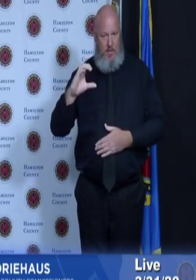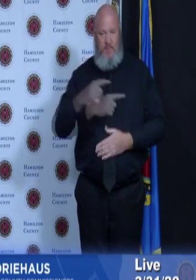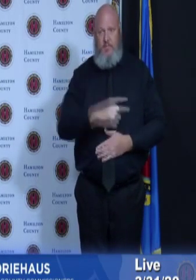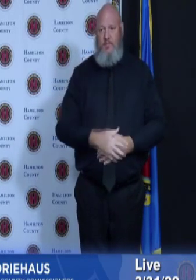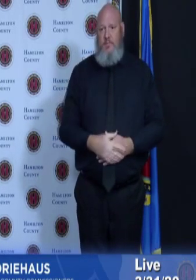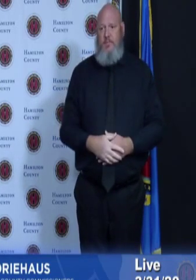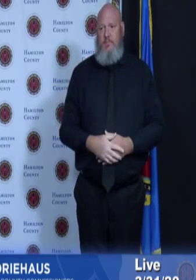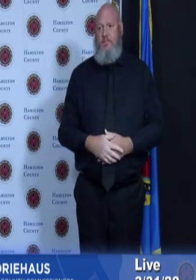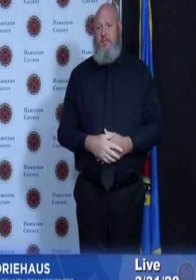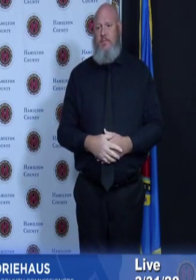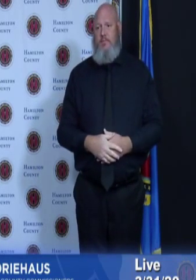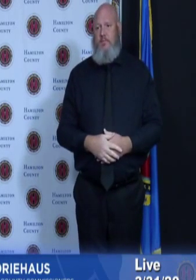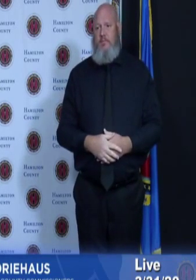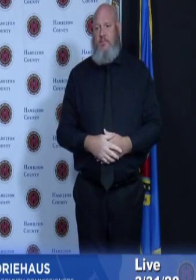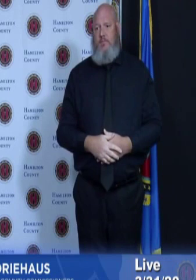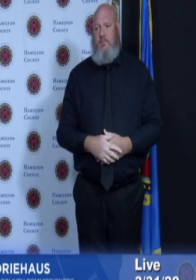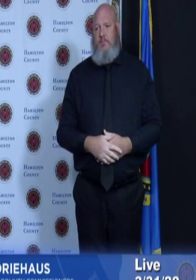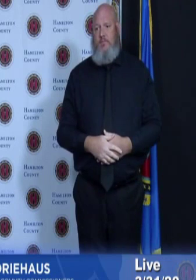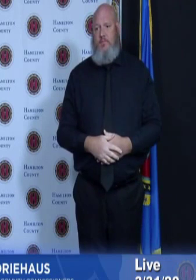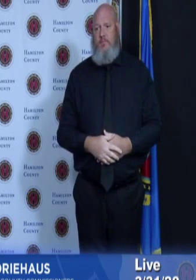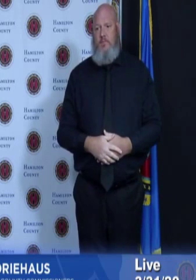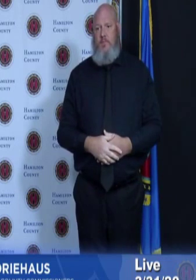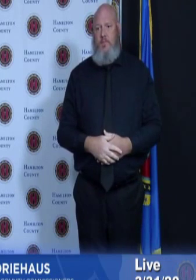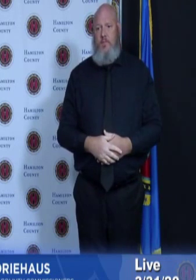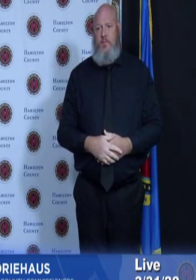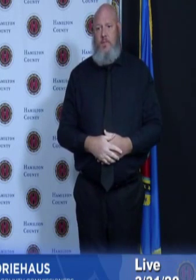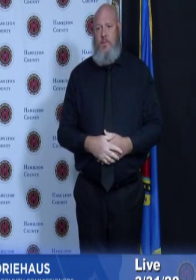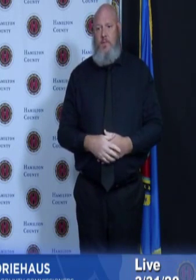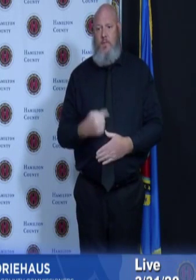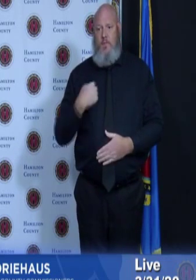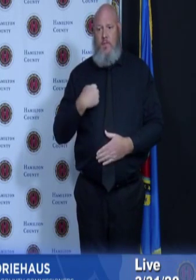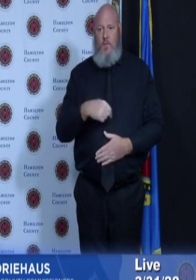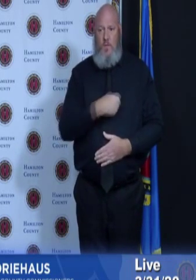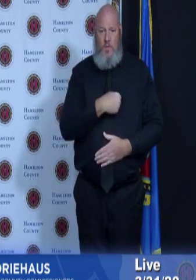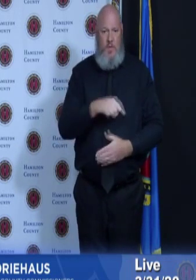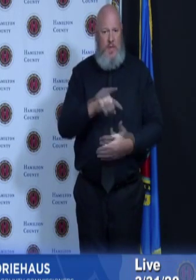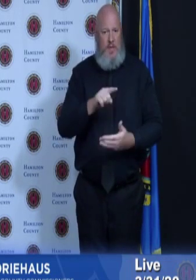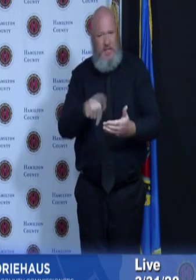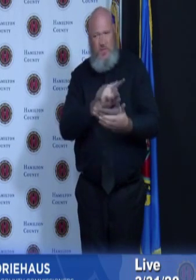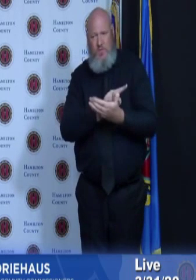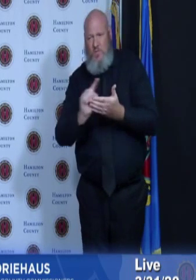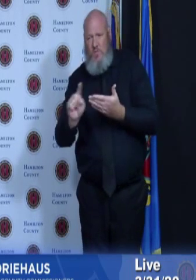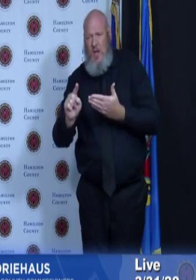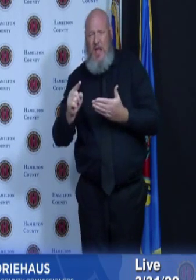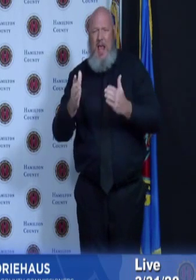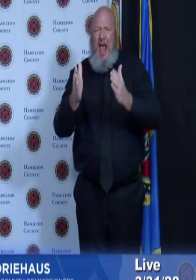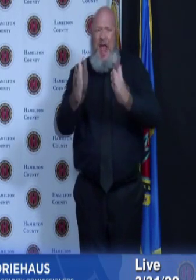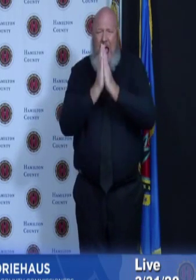before you go out ask yourself this question is it worth it it's important